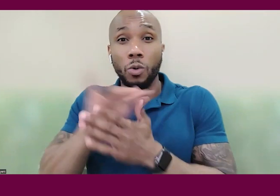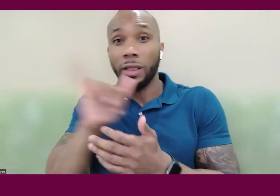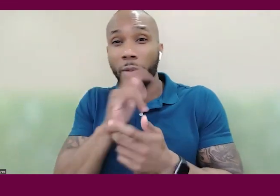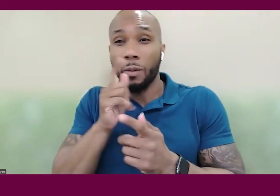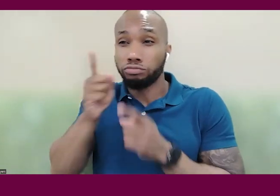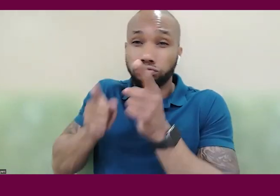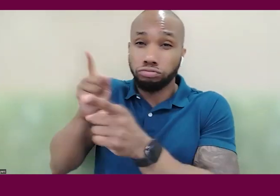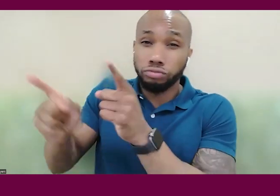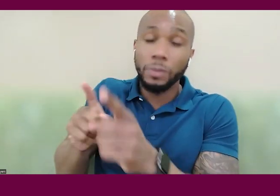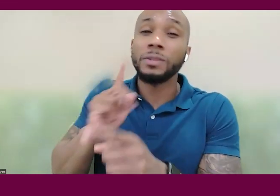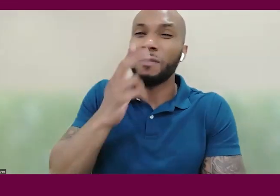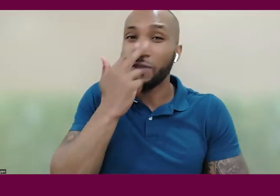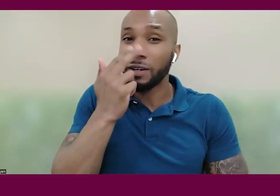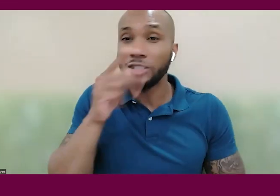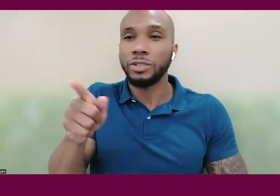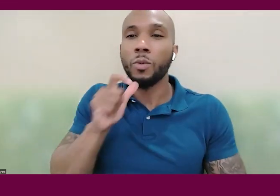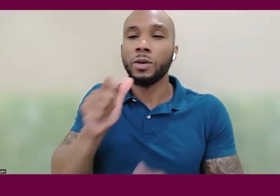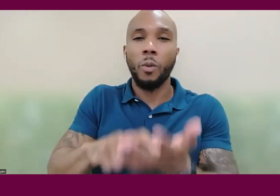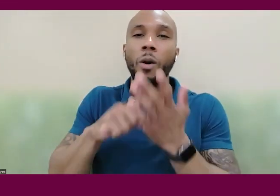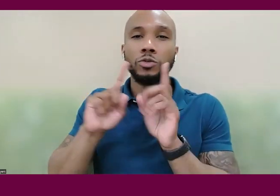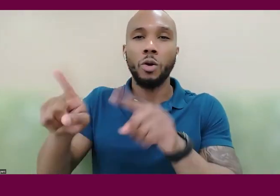I don't think she had to go to class for a week.